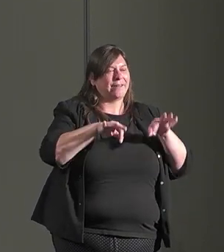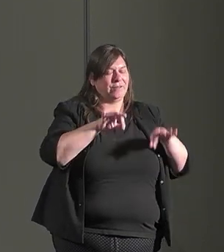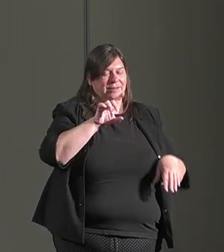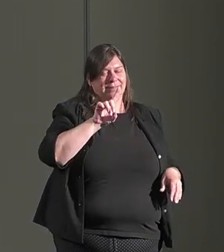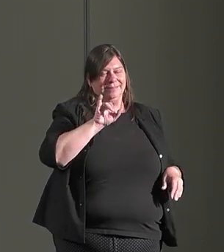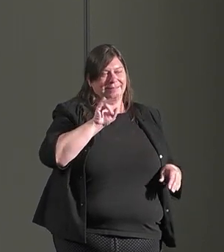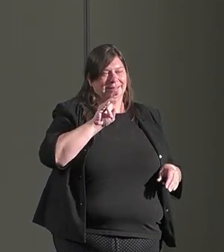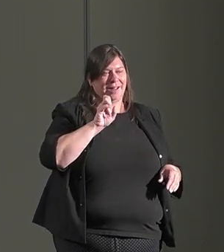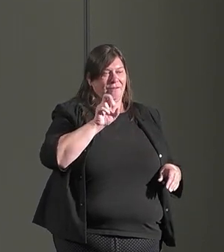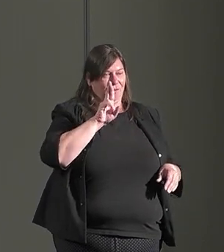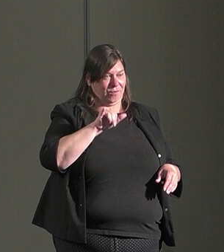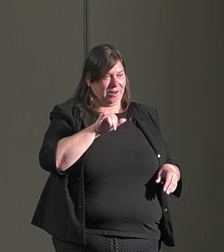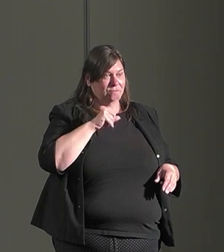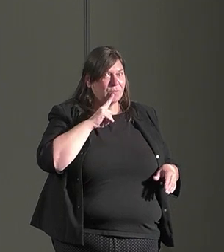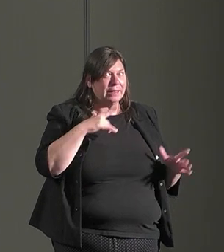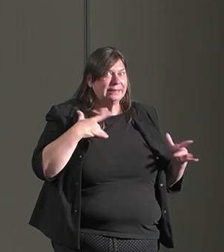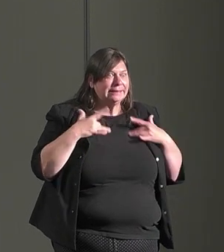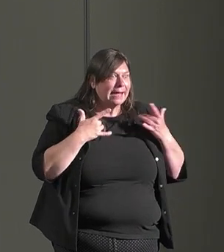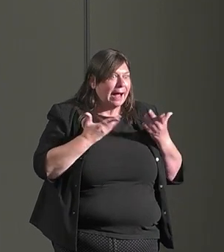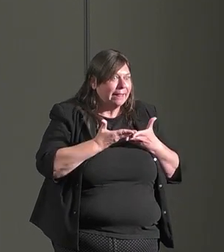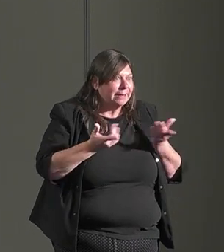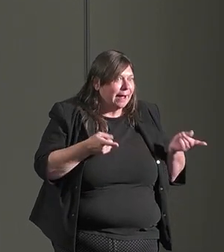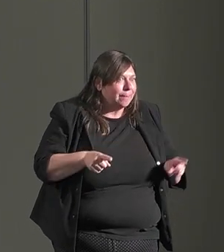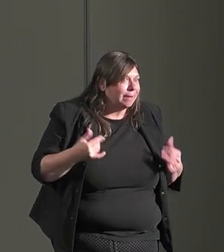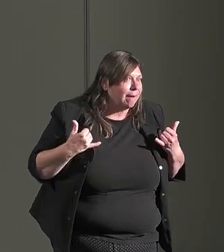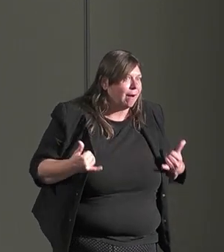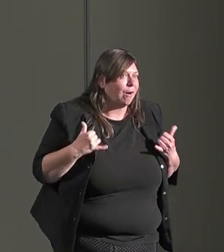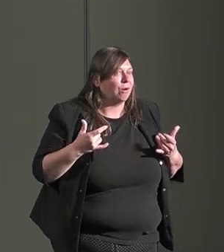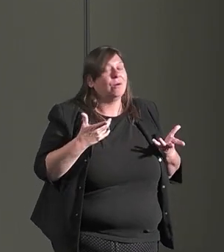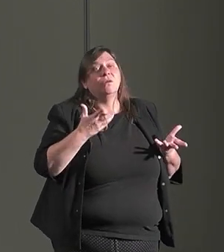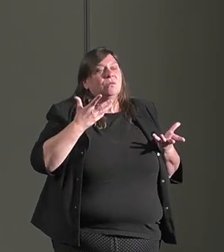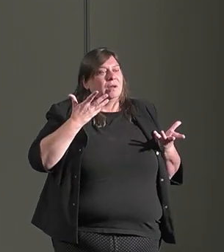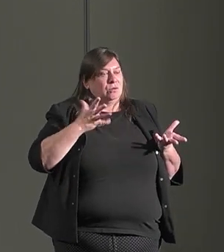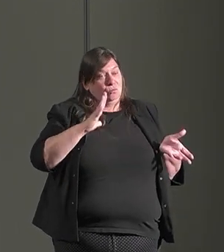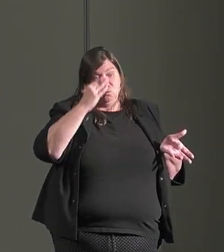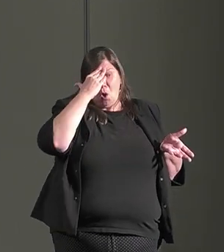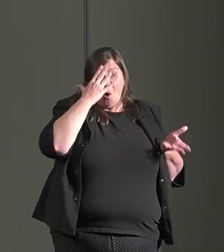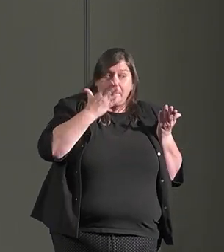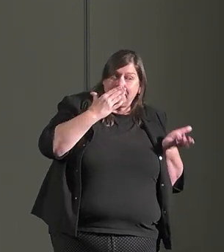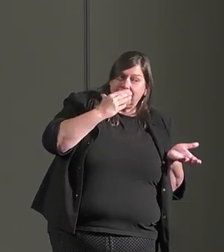exciting things happening in the marketplace that you may or may not be aware of. I know